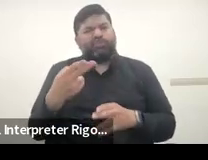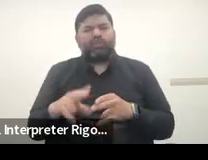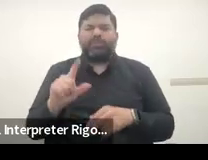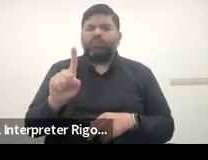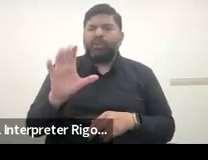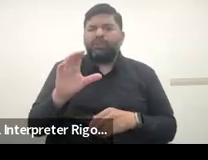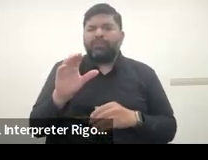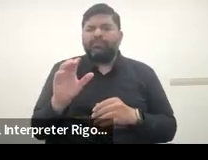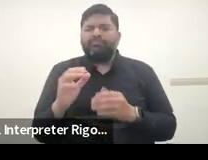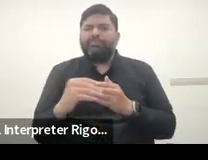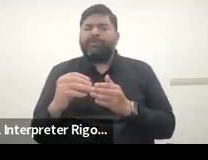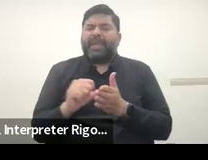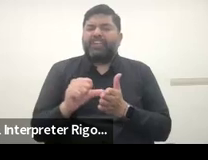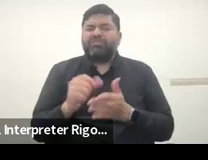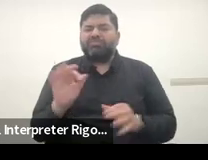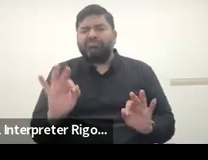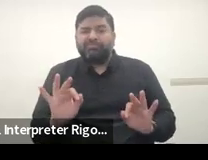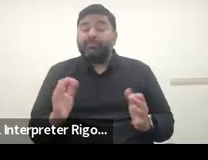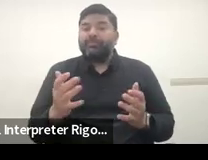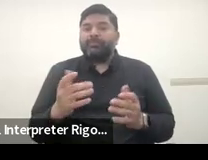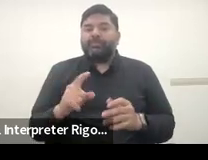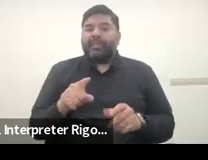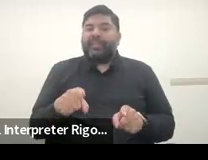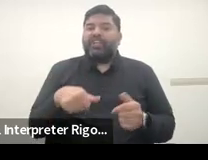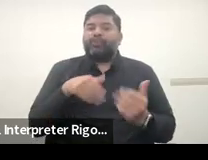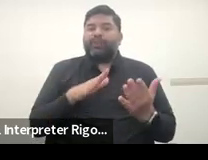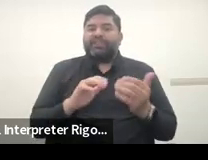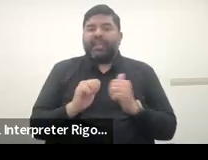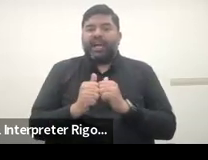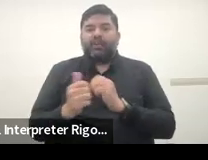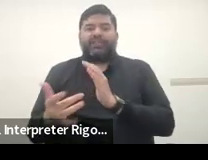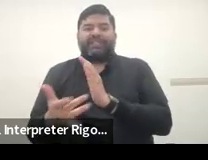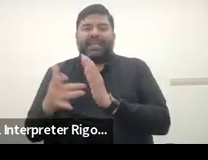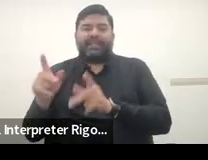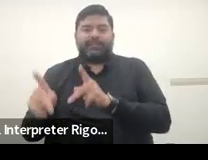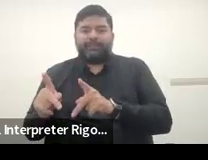and it addresses how technologists— and computer scientists are definitely among